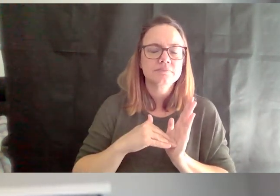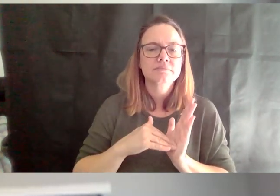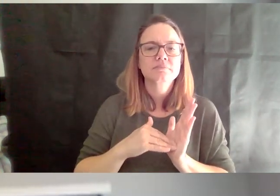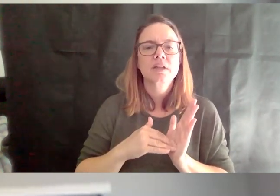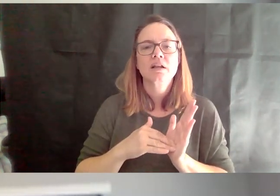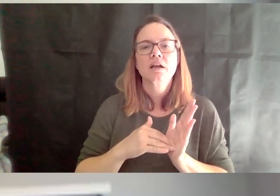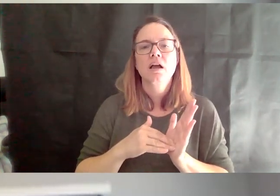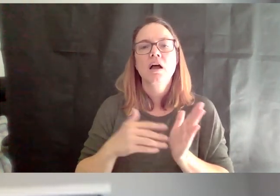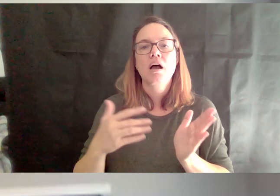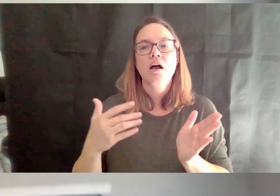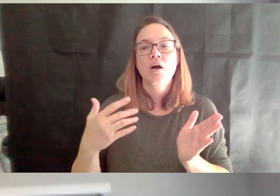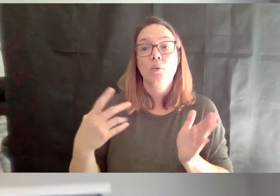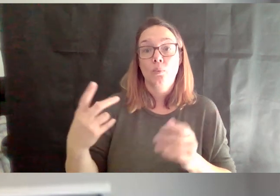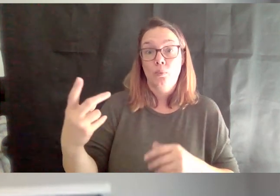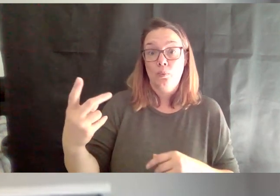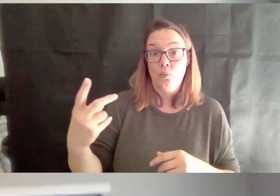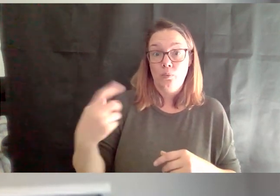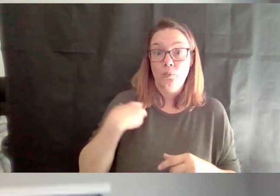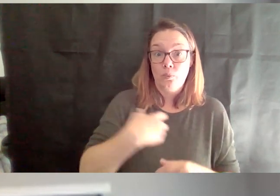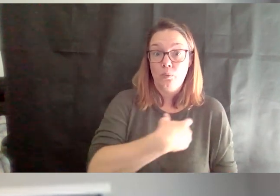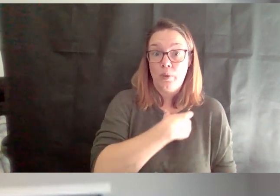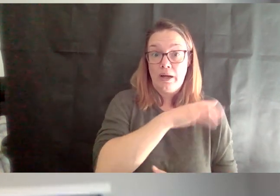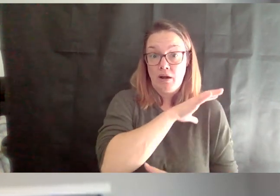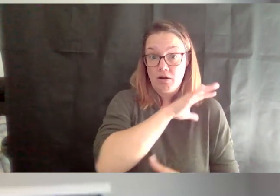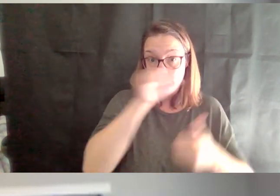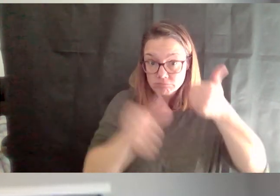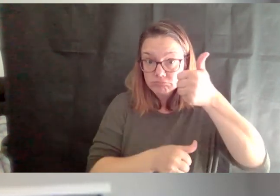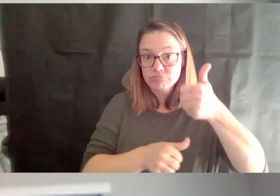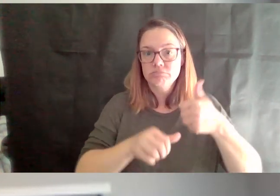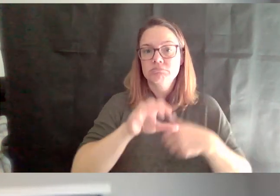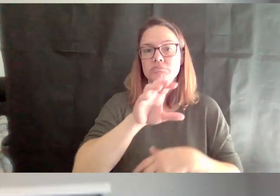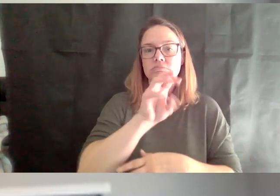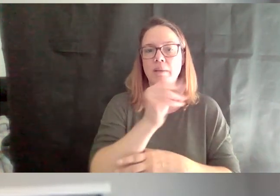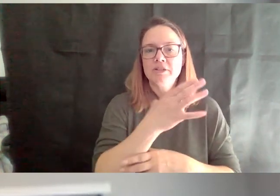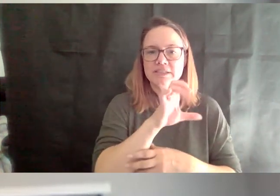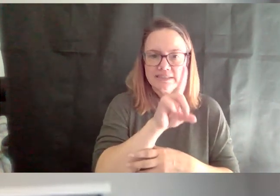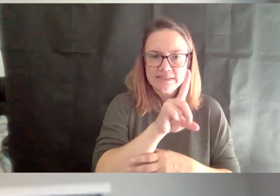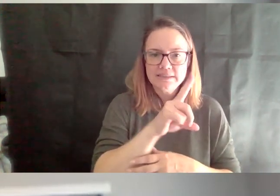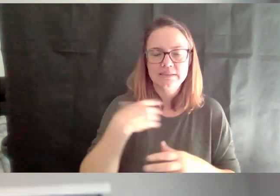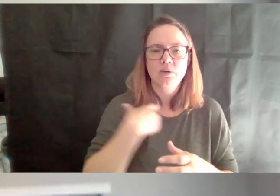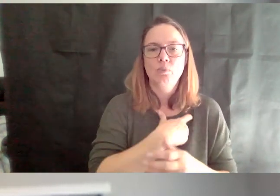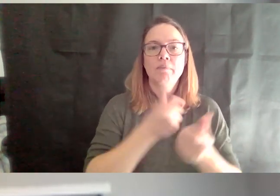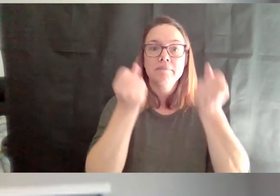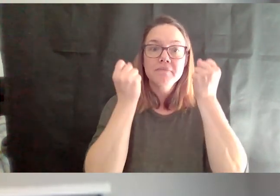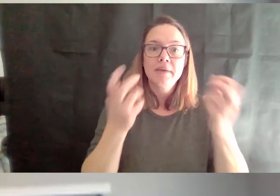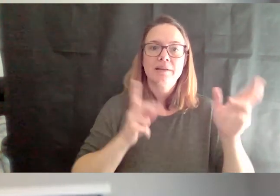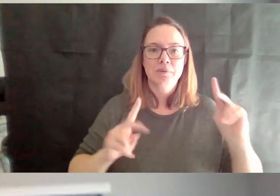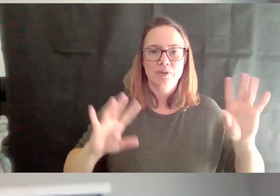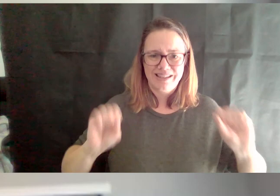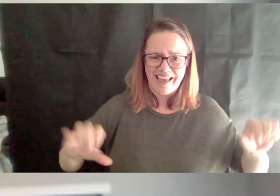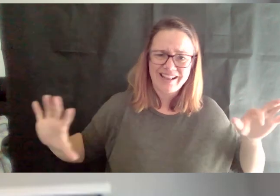that we are a part of MHCD and that we have so many other people to connect with